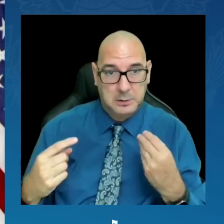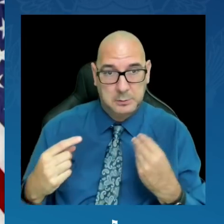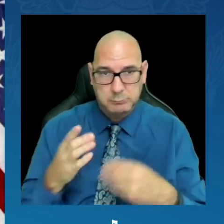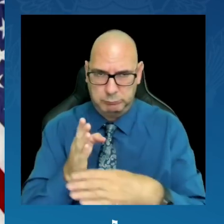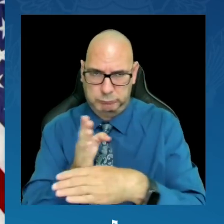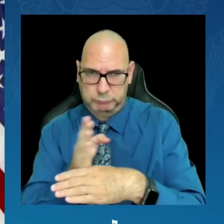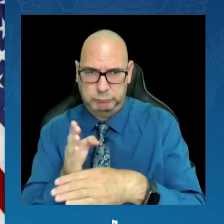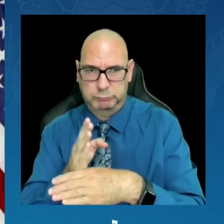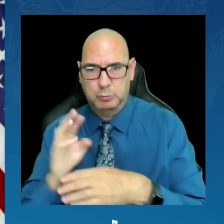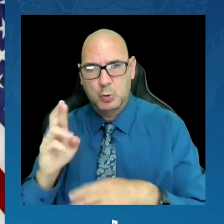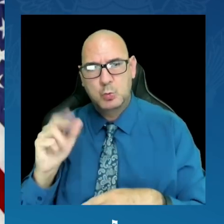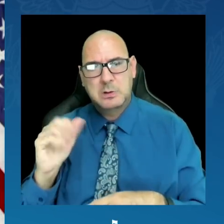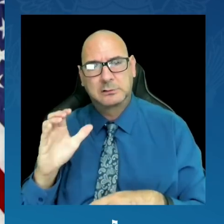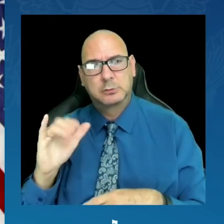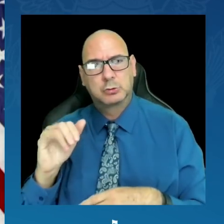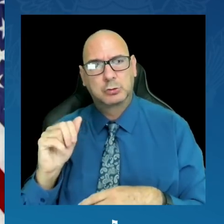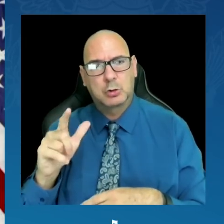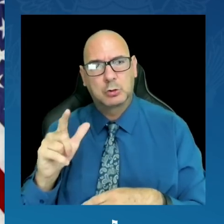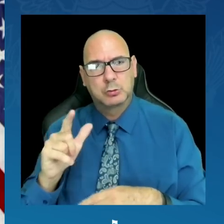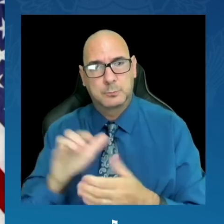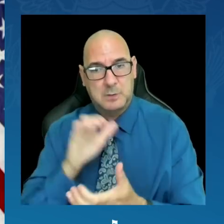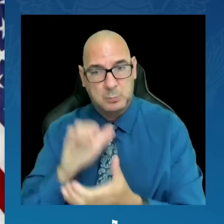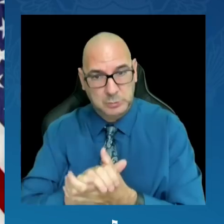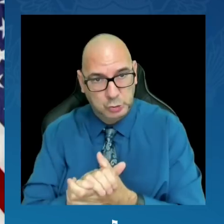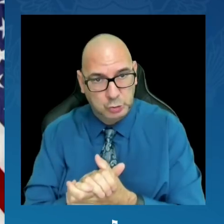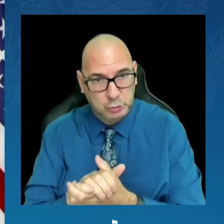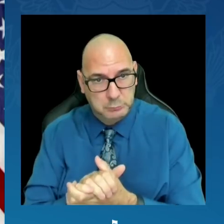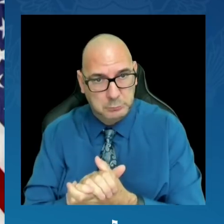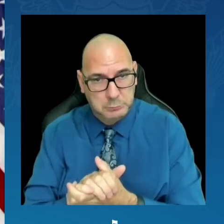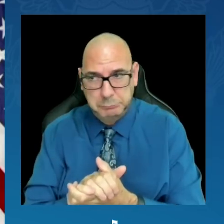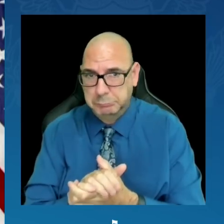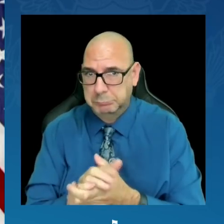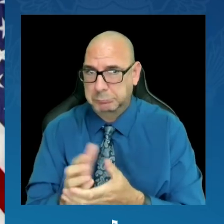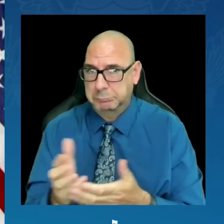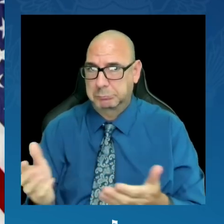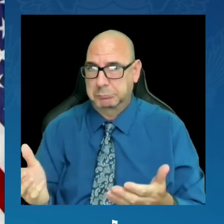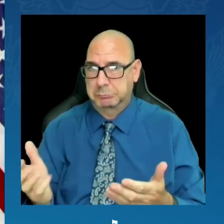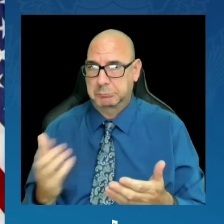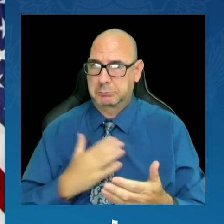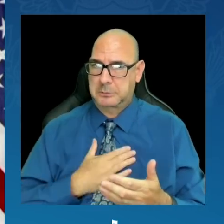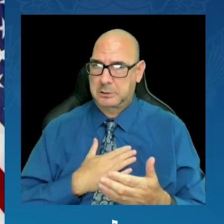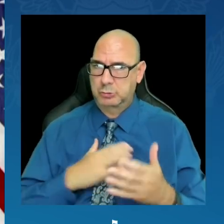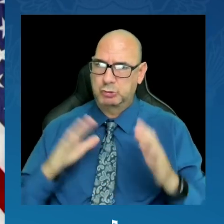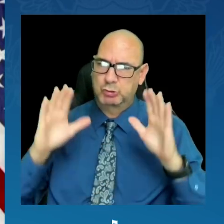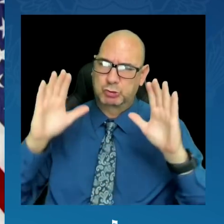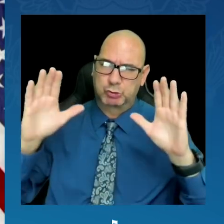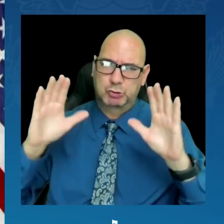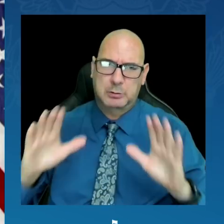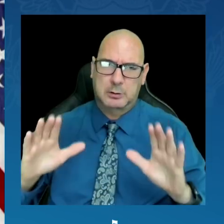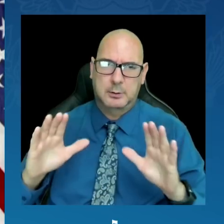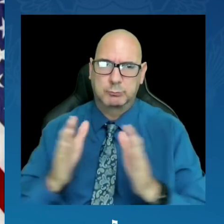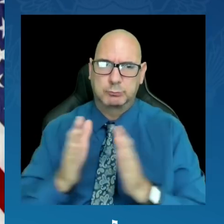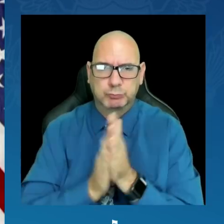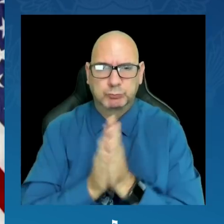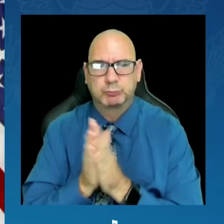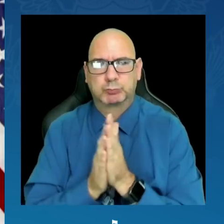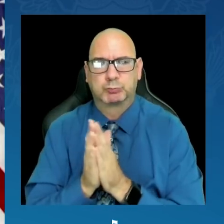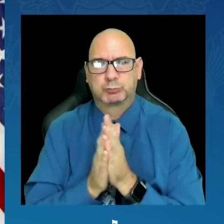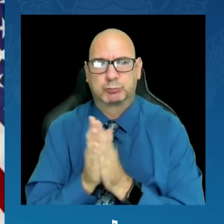The great aspiration of our nation has been to expand freedom,